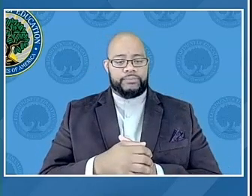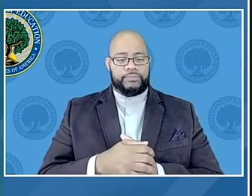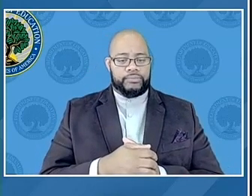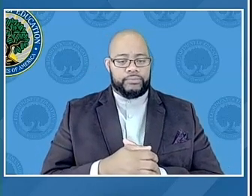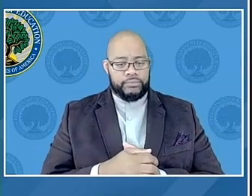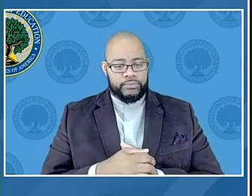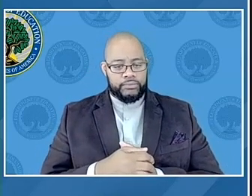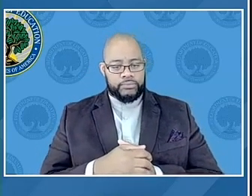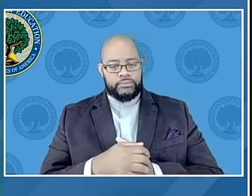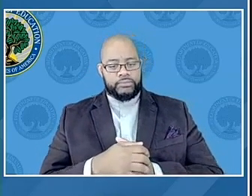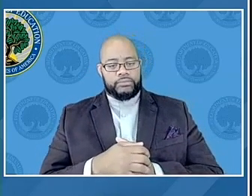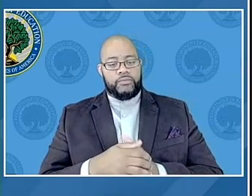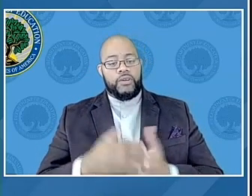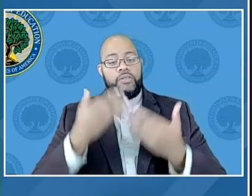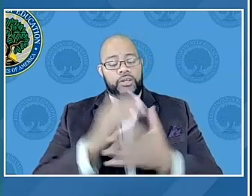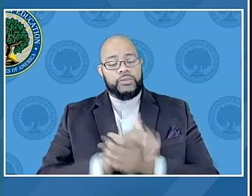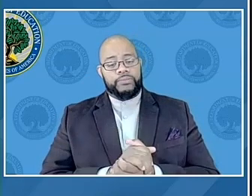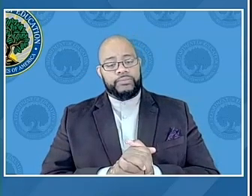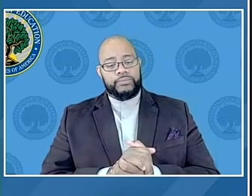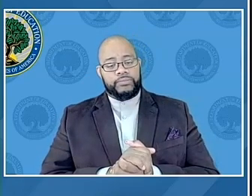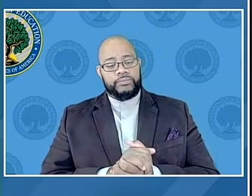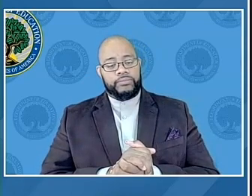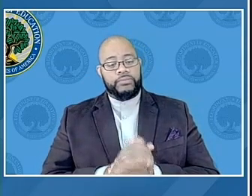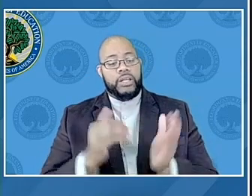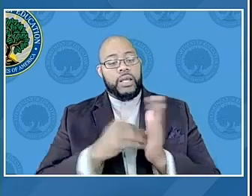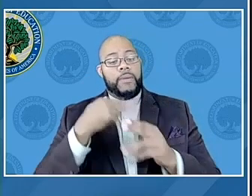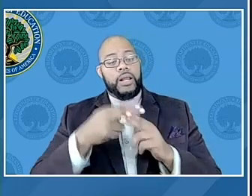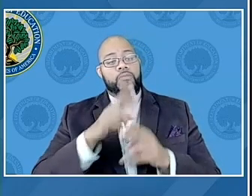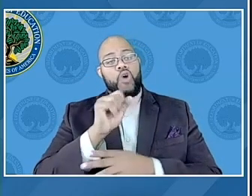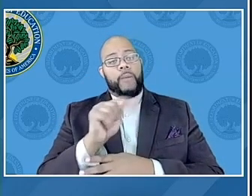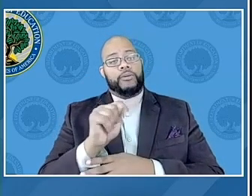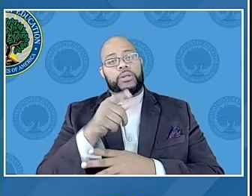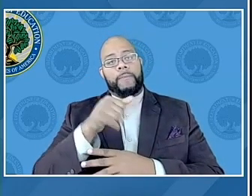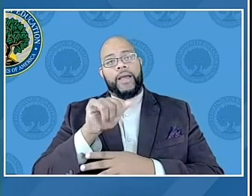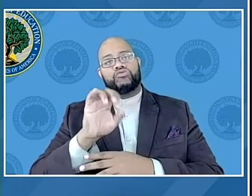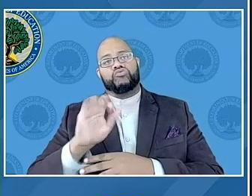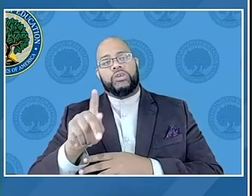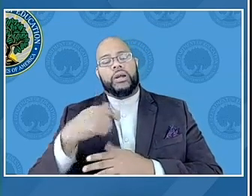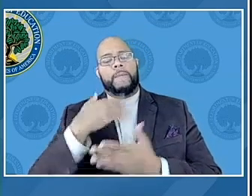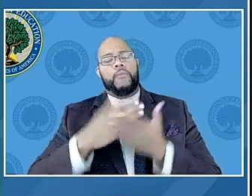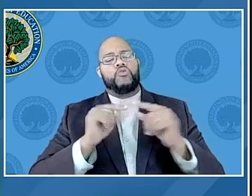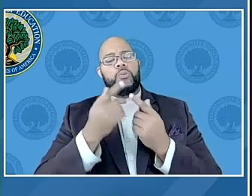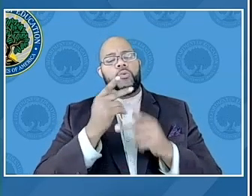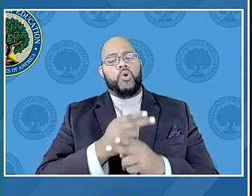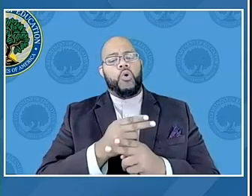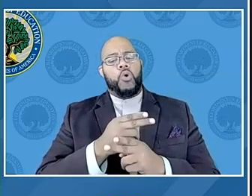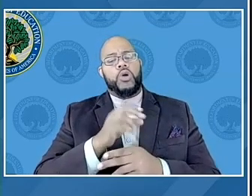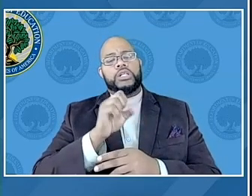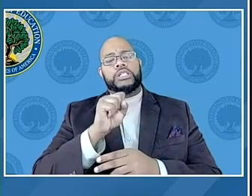Alright. Thank you. Once again, my name is Robert Patrick. I'm part of a group called Spousal Consolidation Do Us Part.